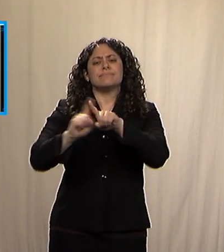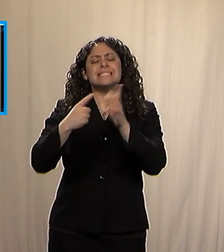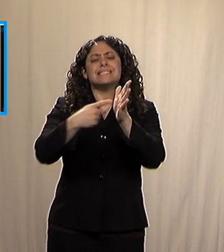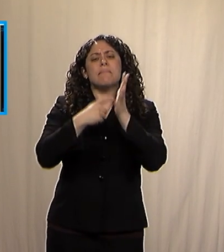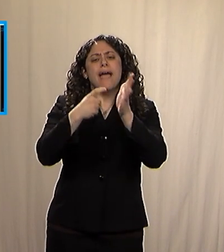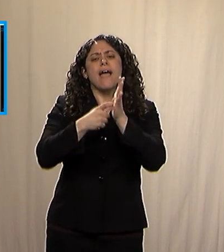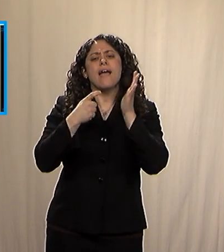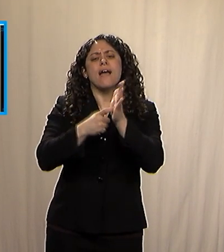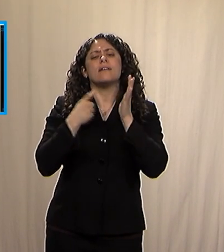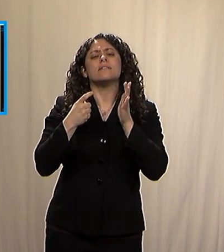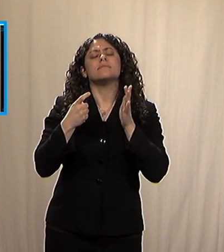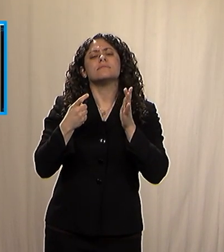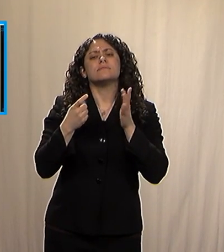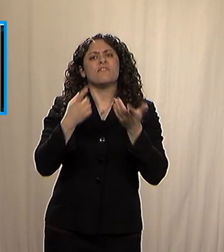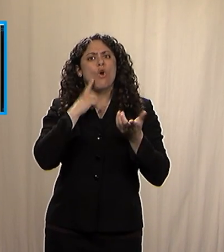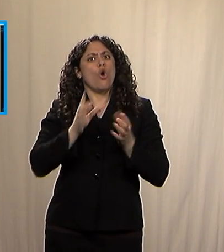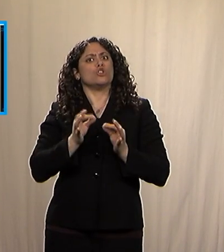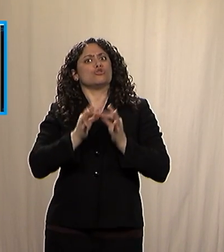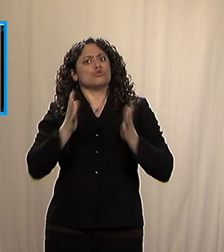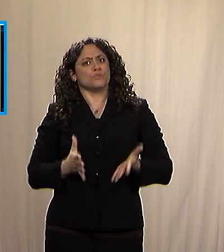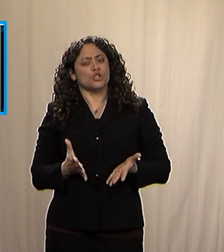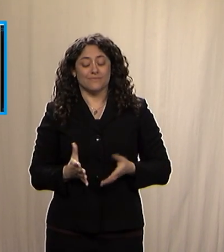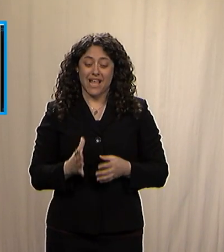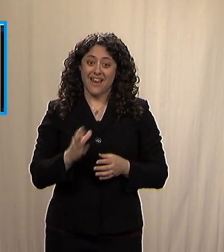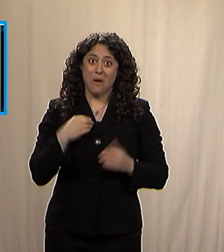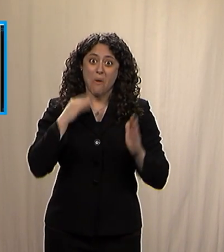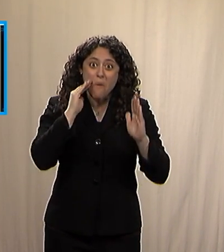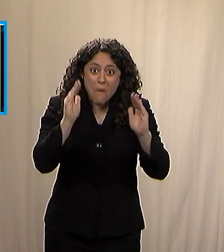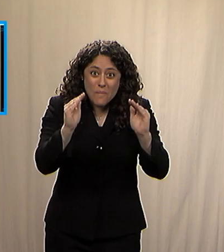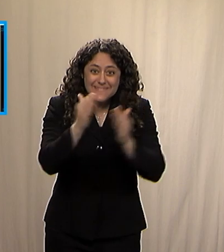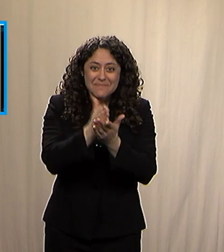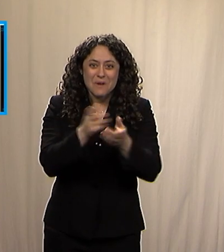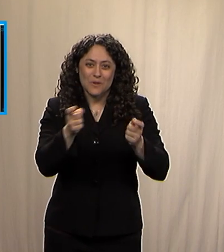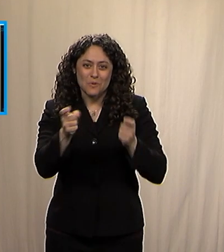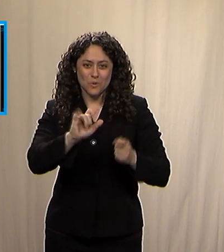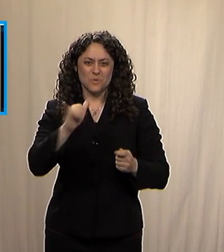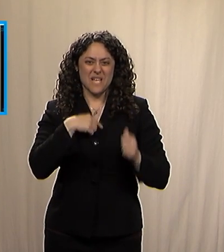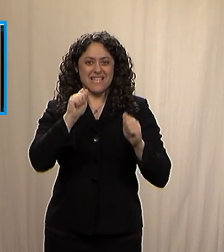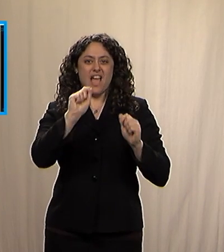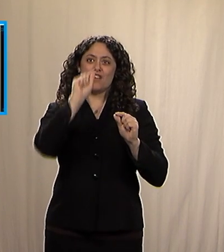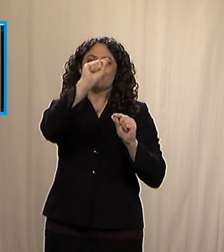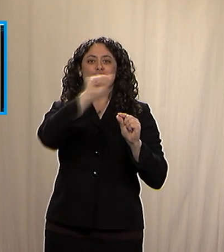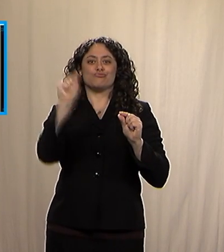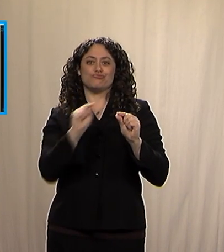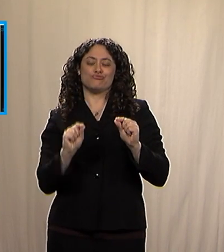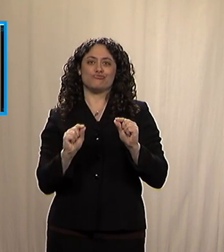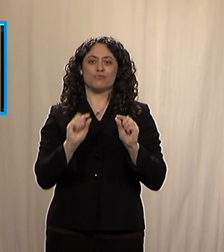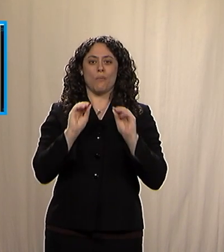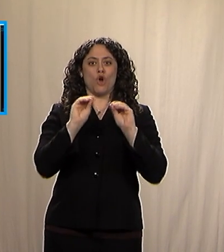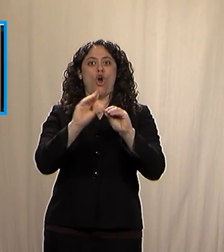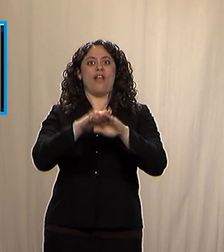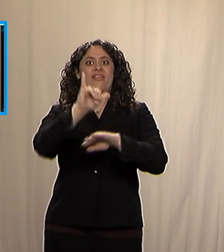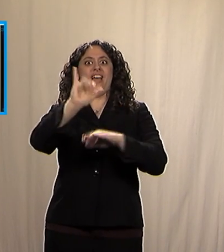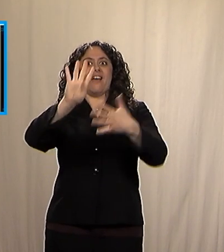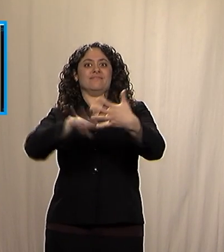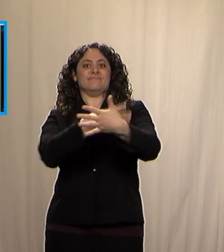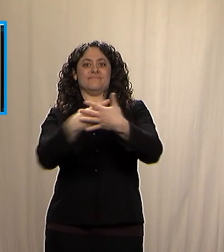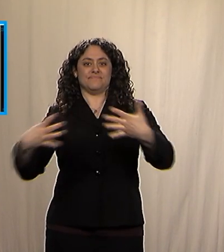And hopefully some controls that I can enact. So also, that's why we try to think about